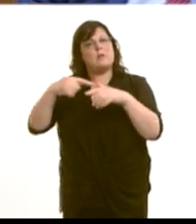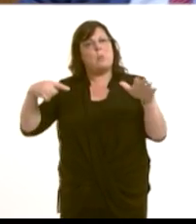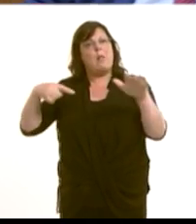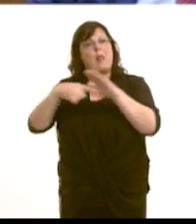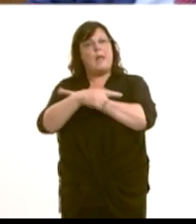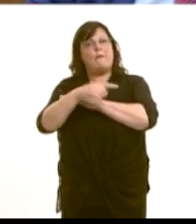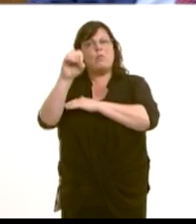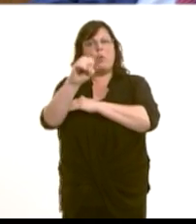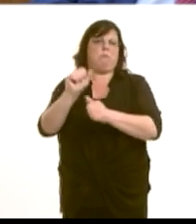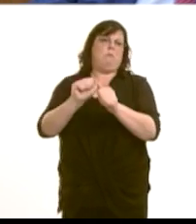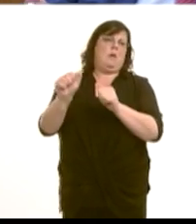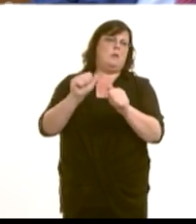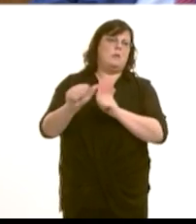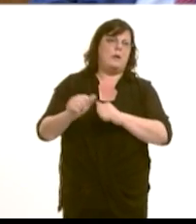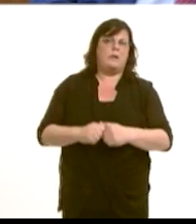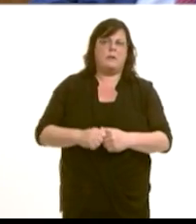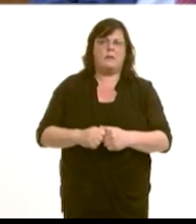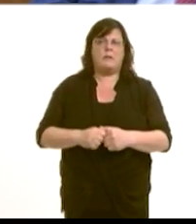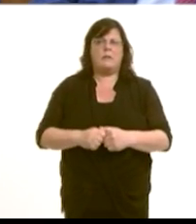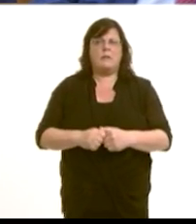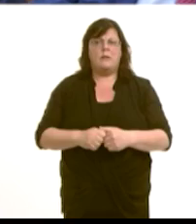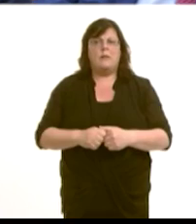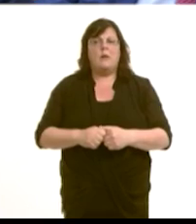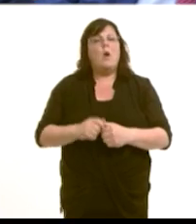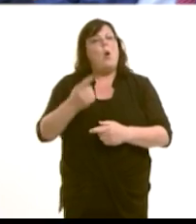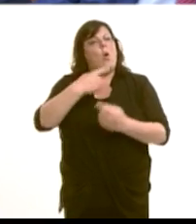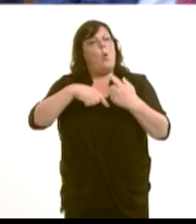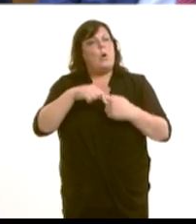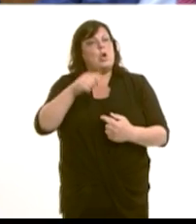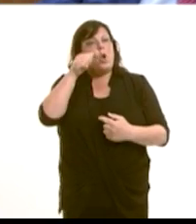Despite the first minister's fantasy claims, we now know that funding for each and every